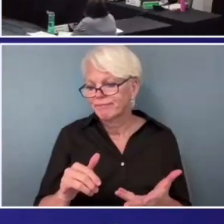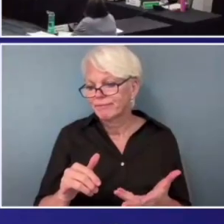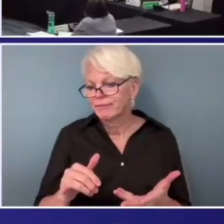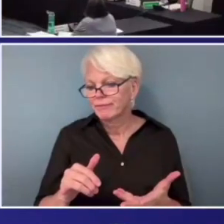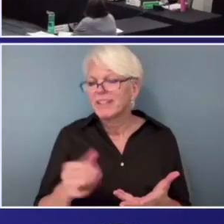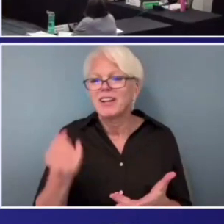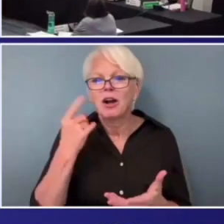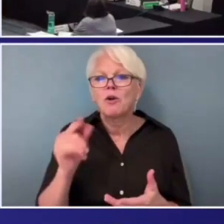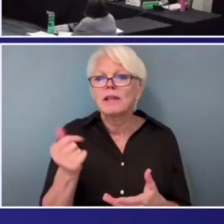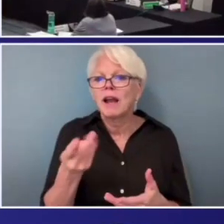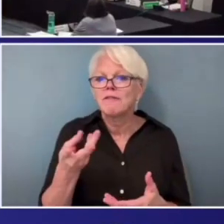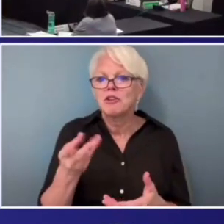between both anyway.